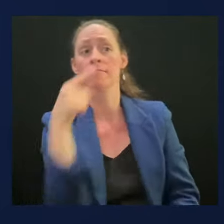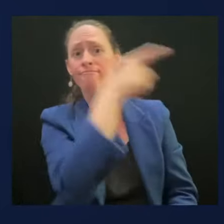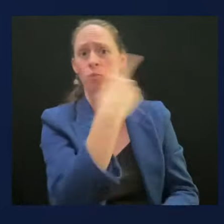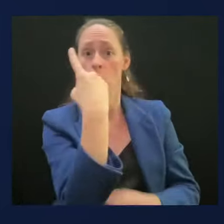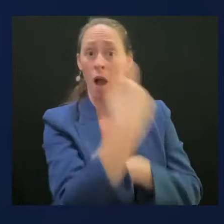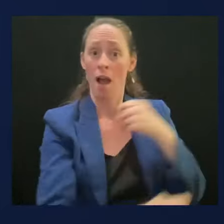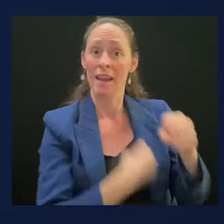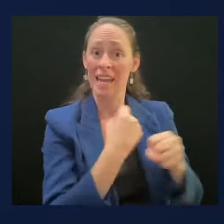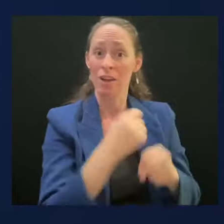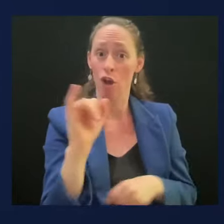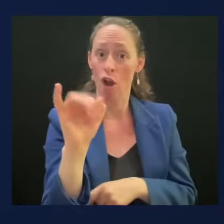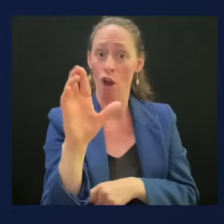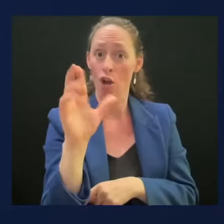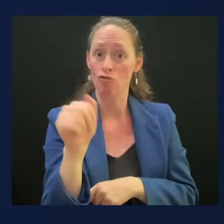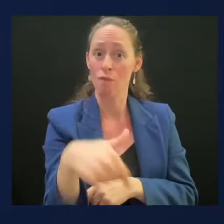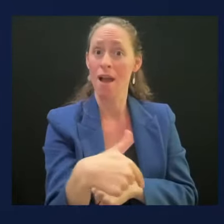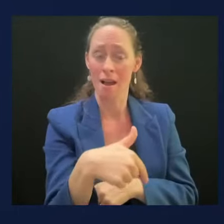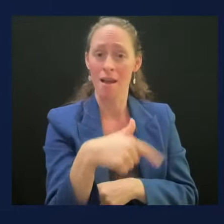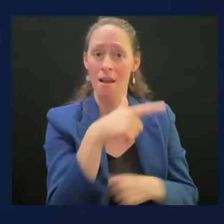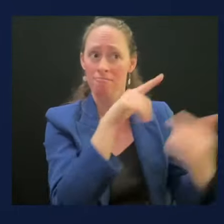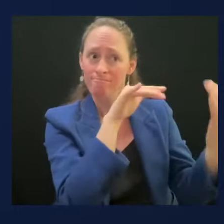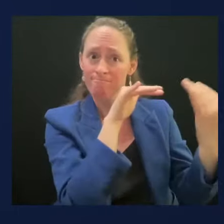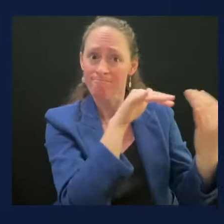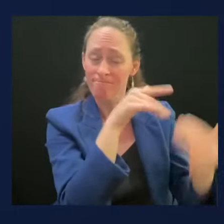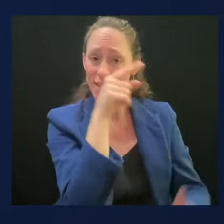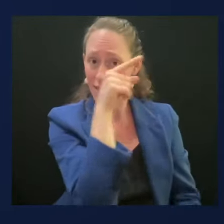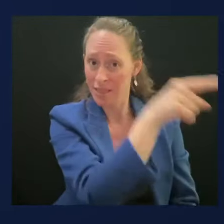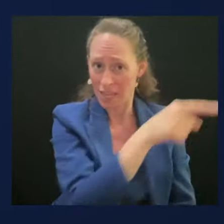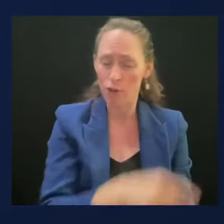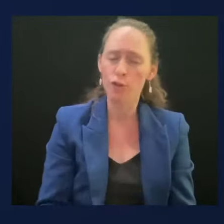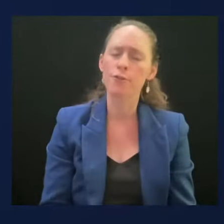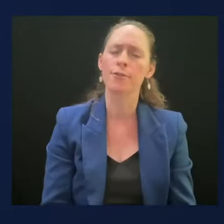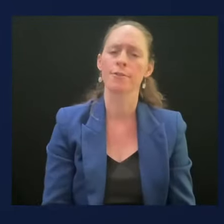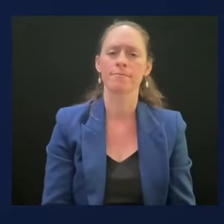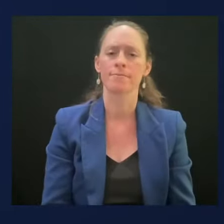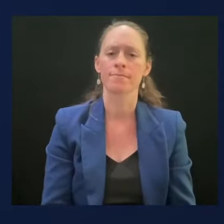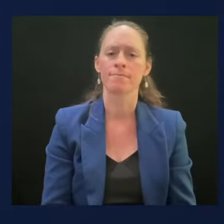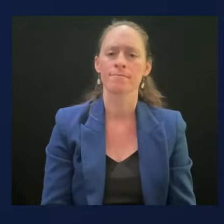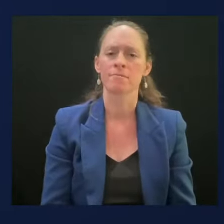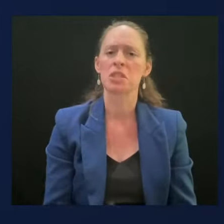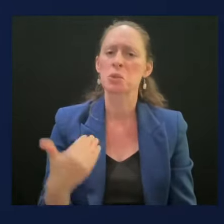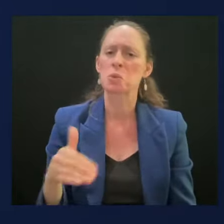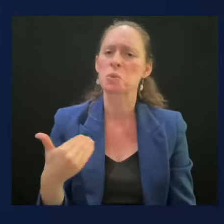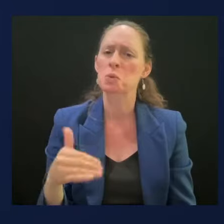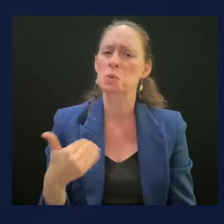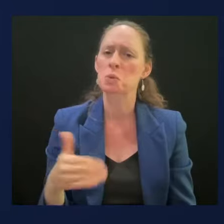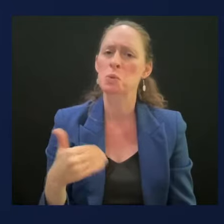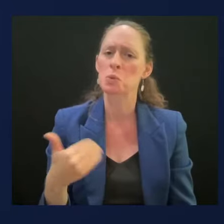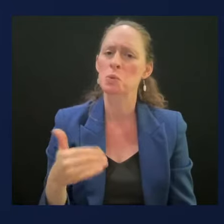As it is for so many of you, the pain of his loss is with us every day,